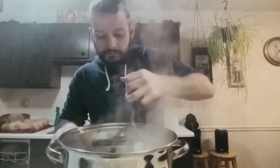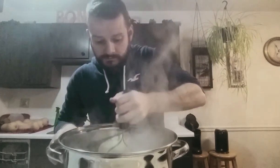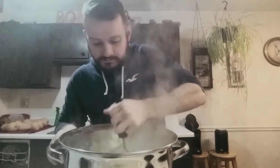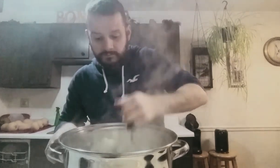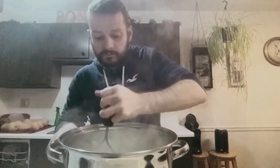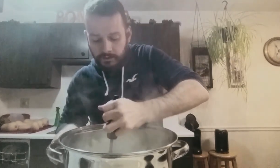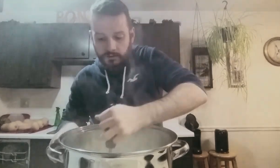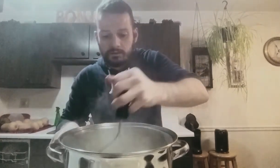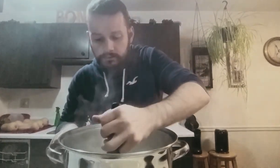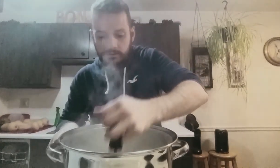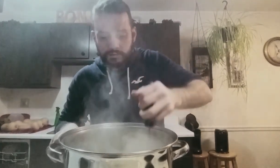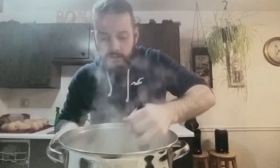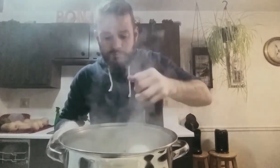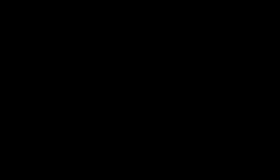[ UP TEMPO]